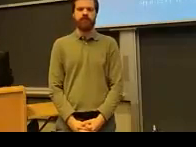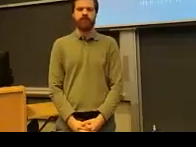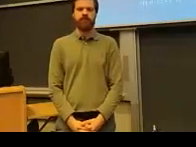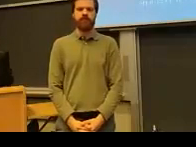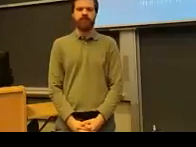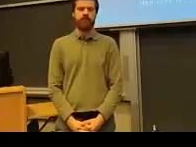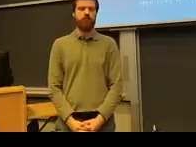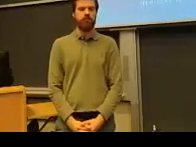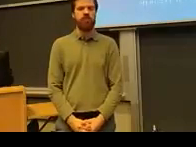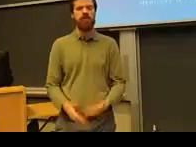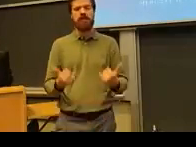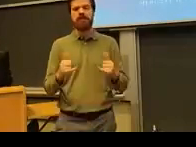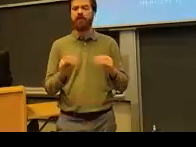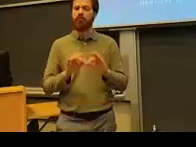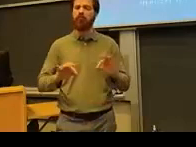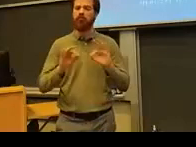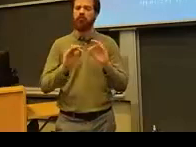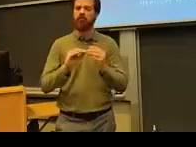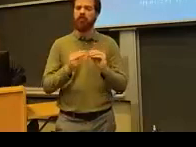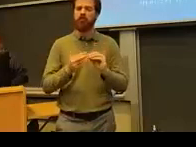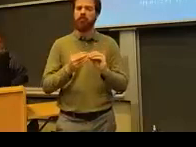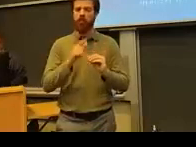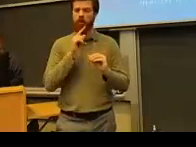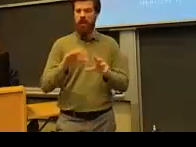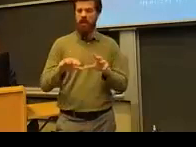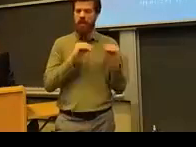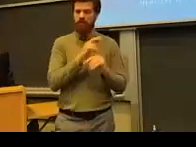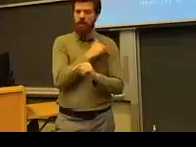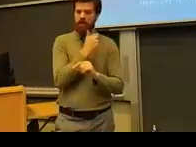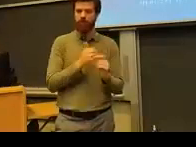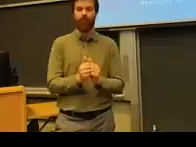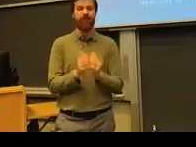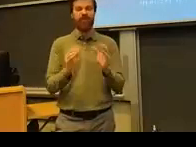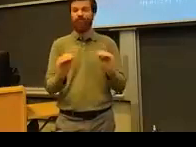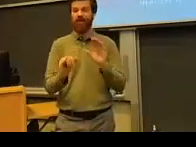a substantial number who who leave the hospital with no identified treatment or just referrals